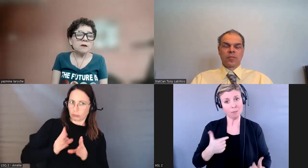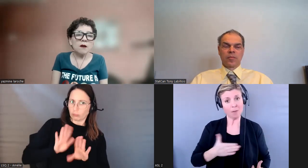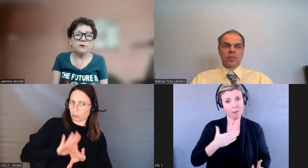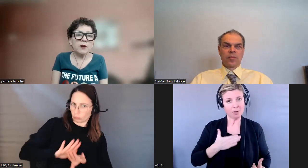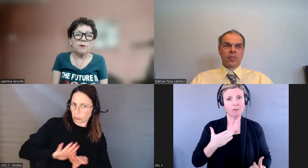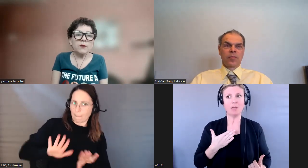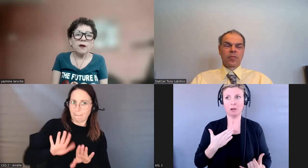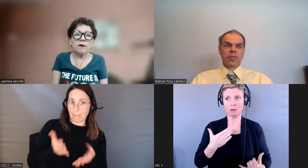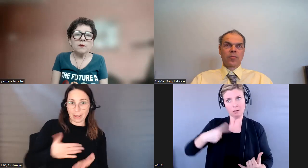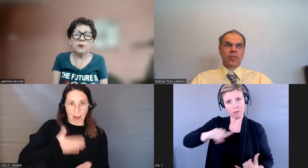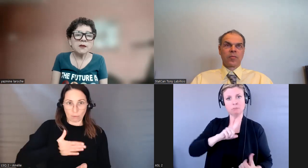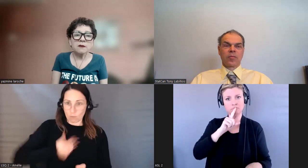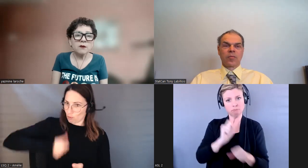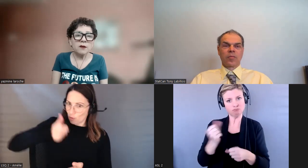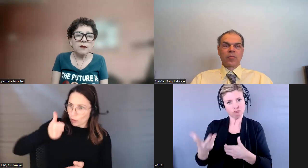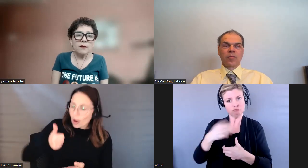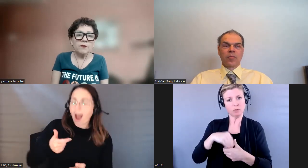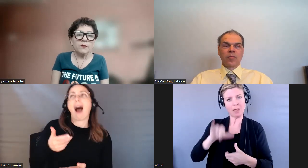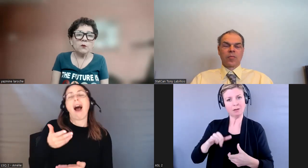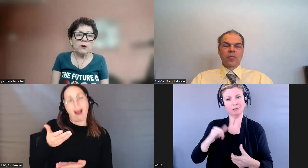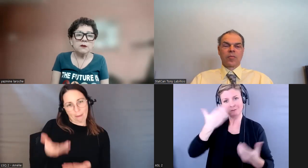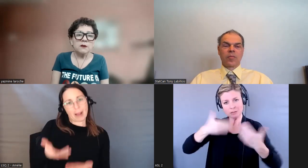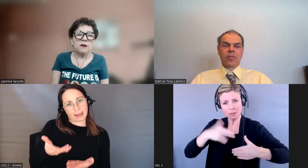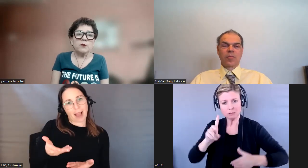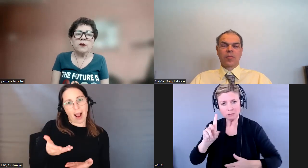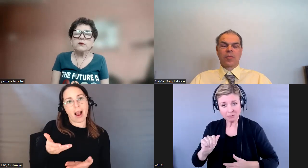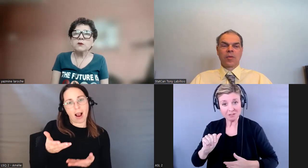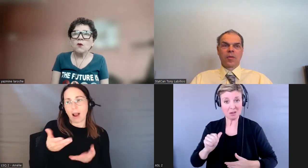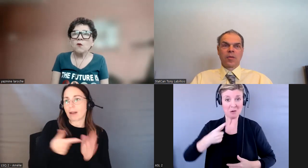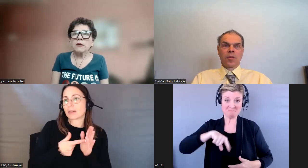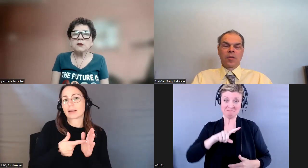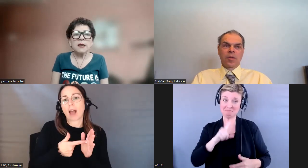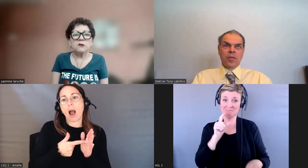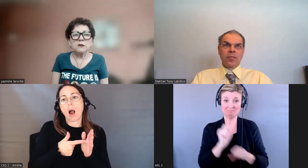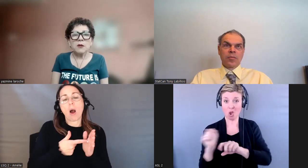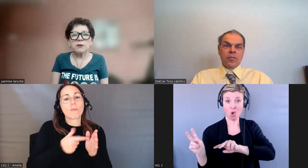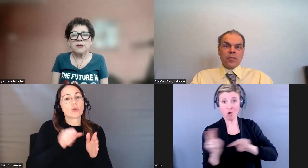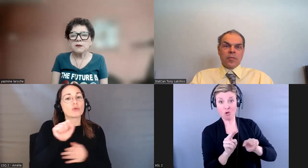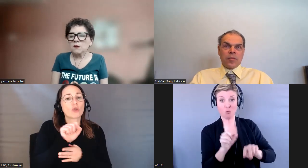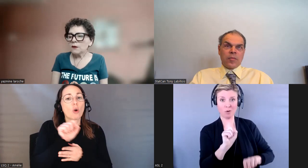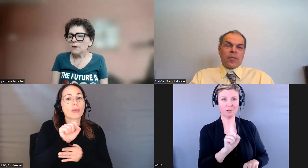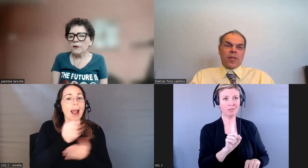lot from uh post-secondary world where so much attention is being placed to the the